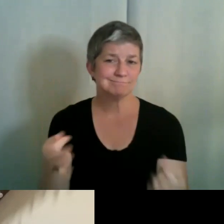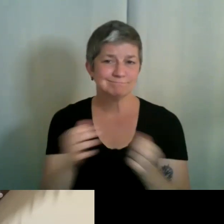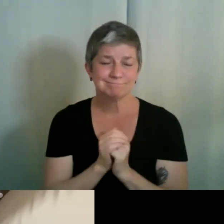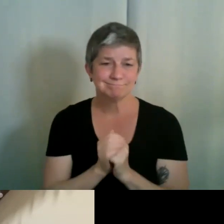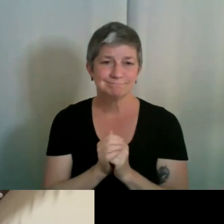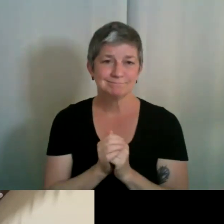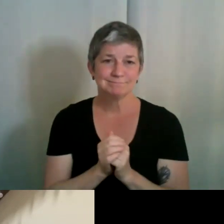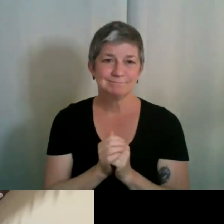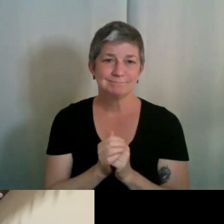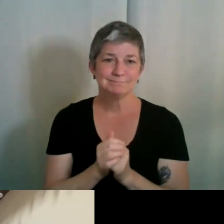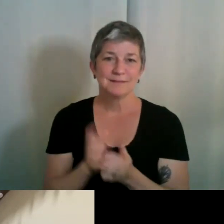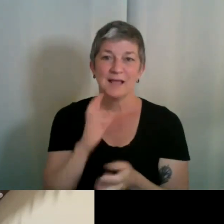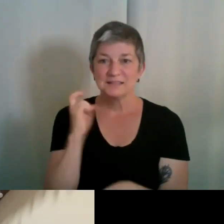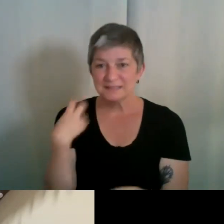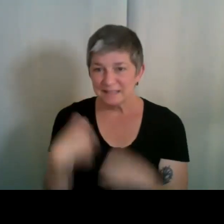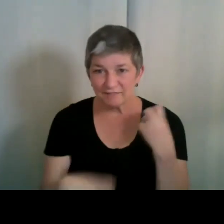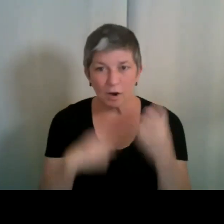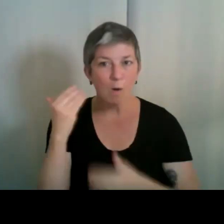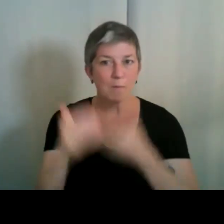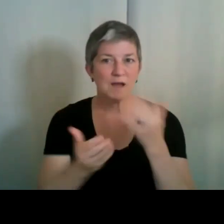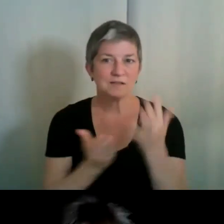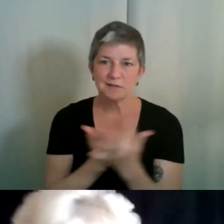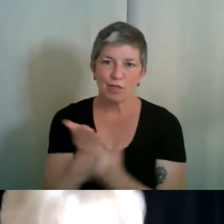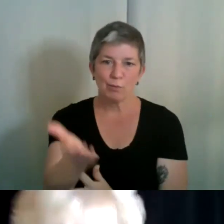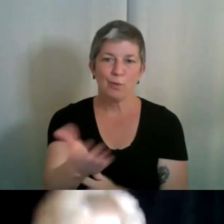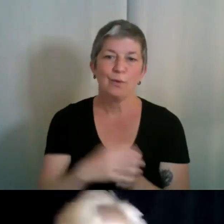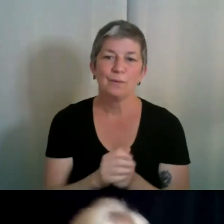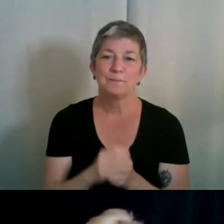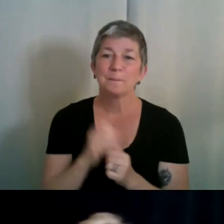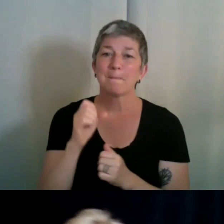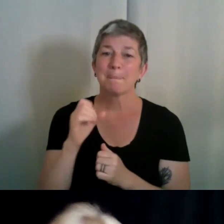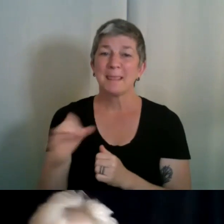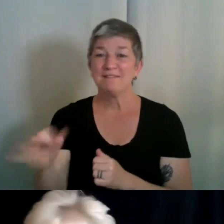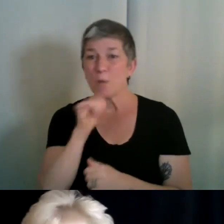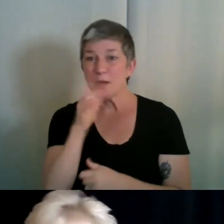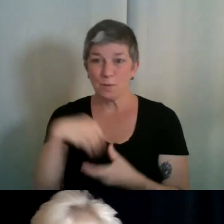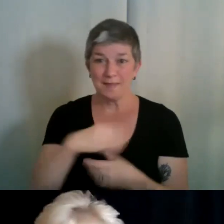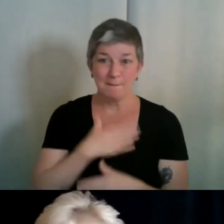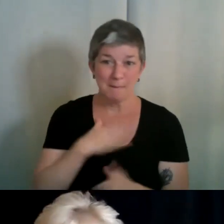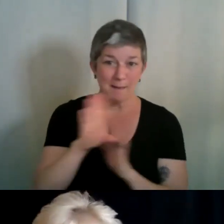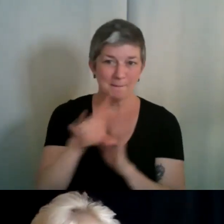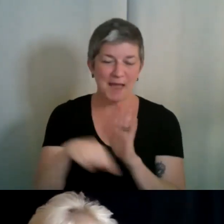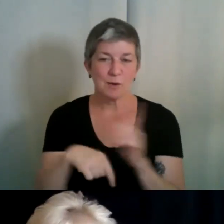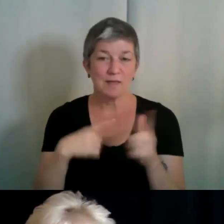process to navigate. And if it wasn't my background, I really would have had no idea what to do.